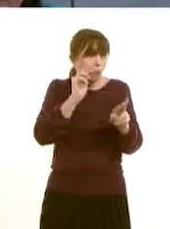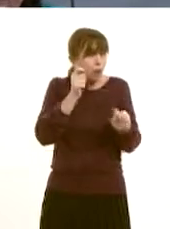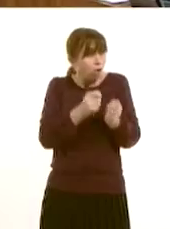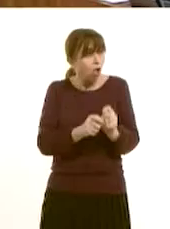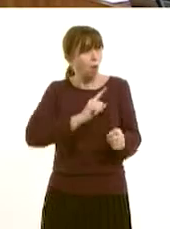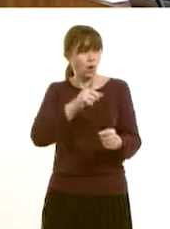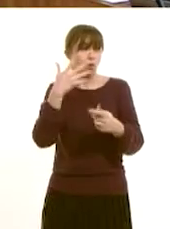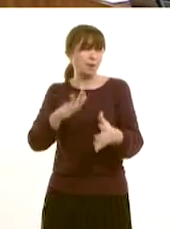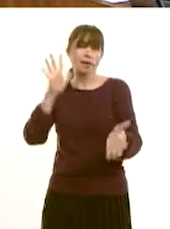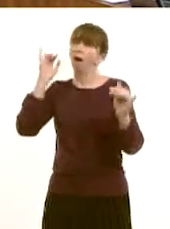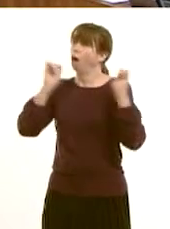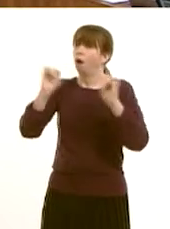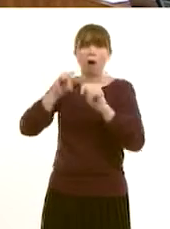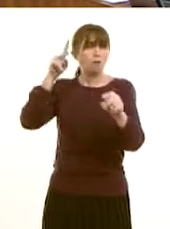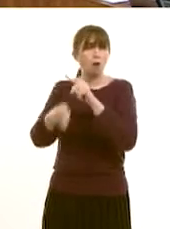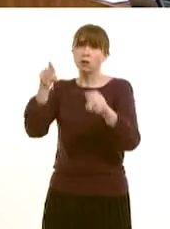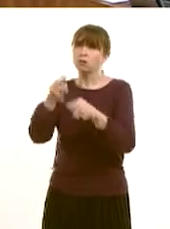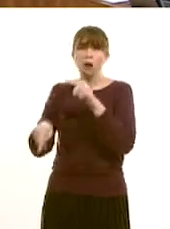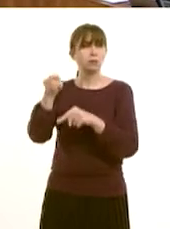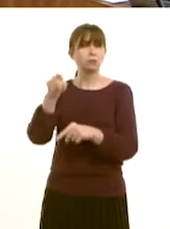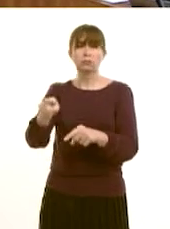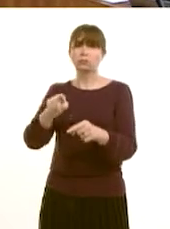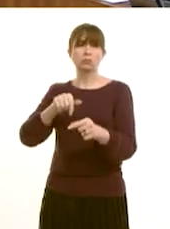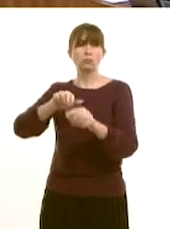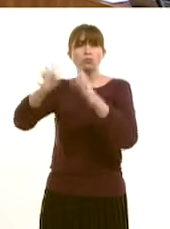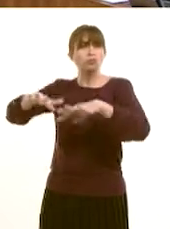Carwyn Jones: Despite the Tory cuts that have been imposed on us over the last five years,